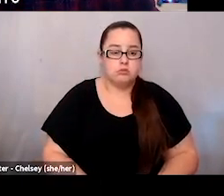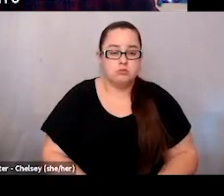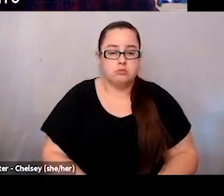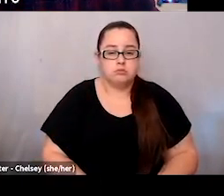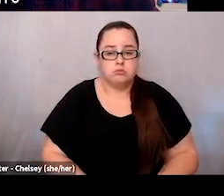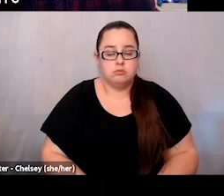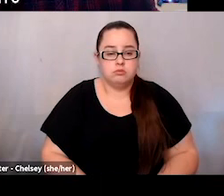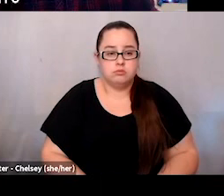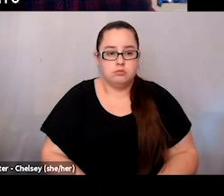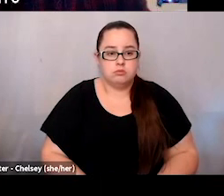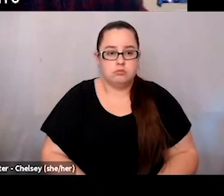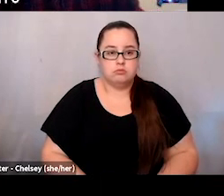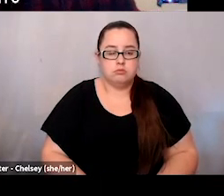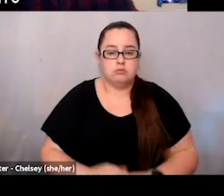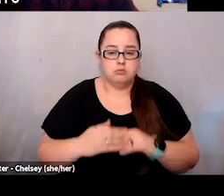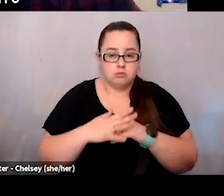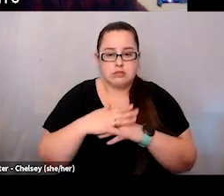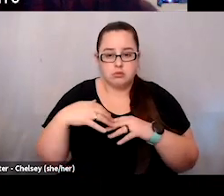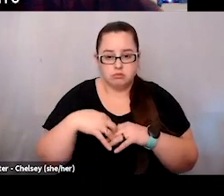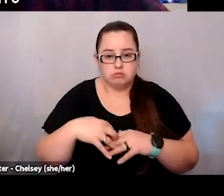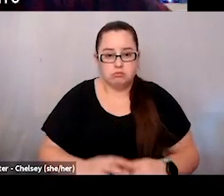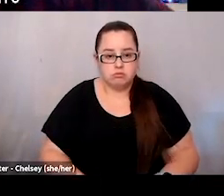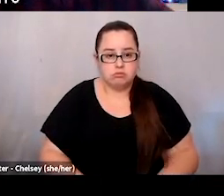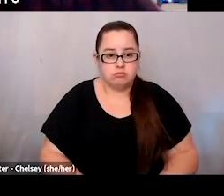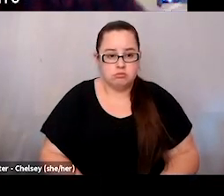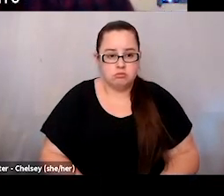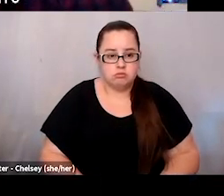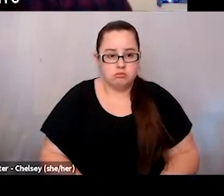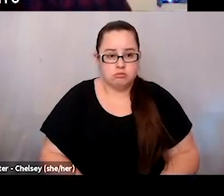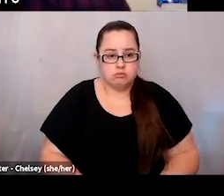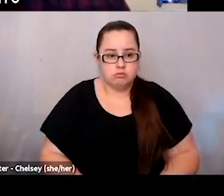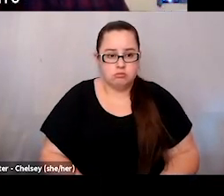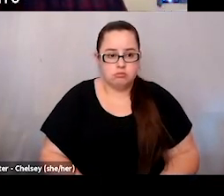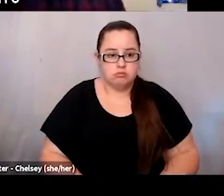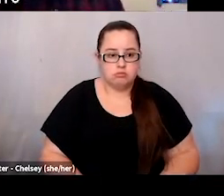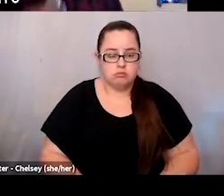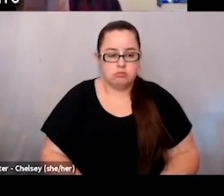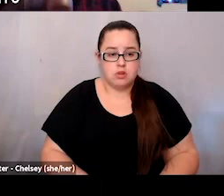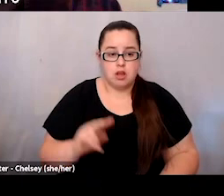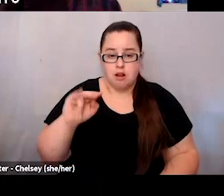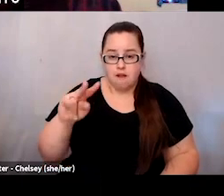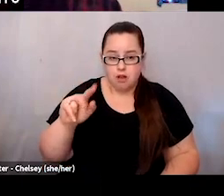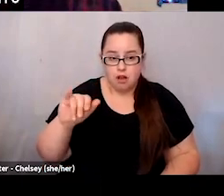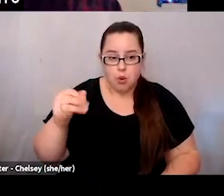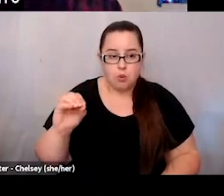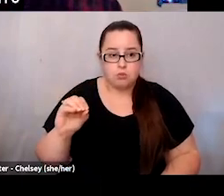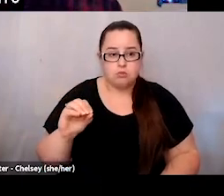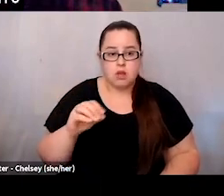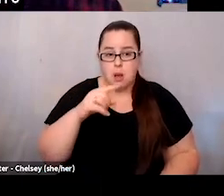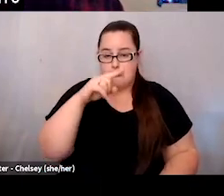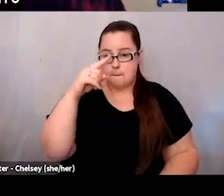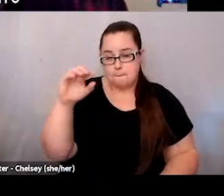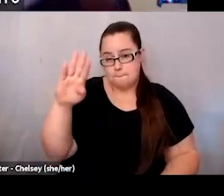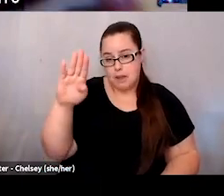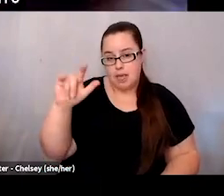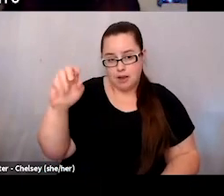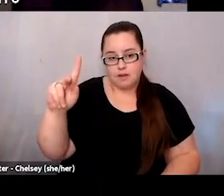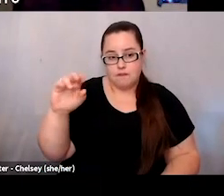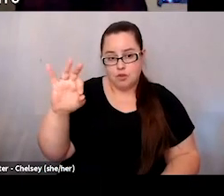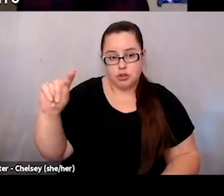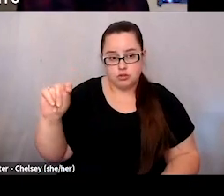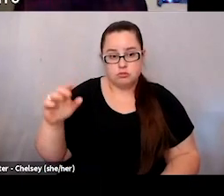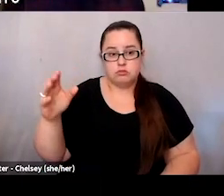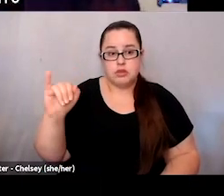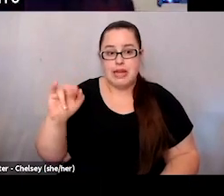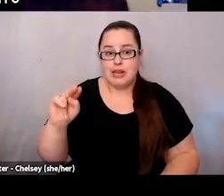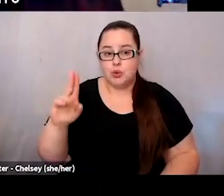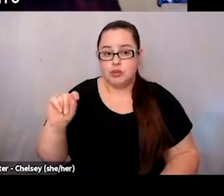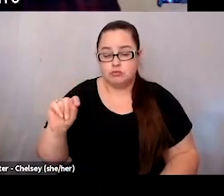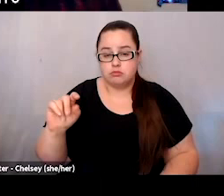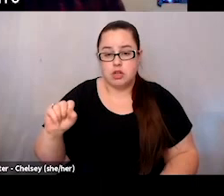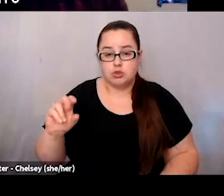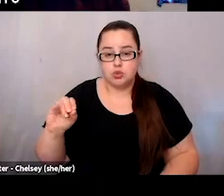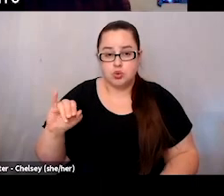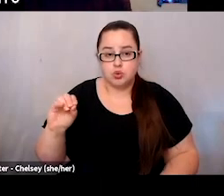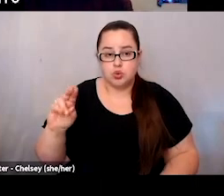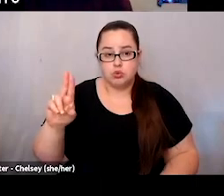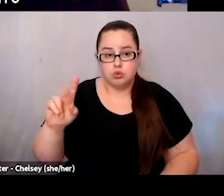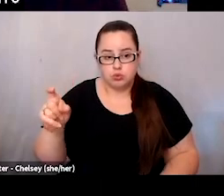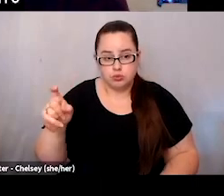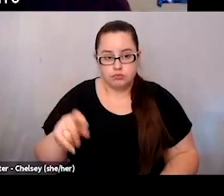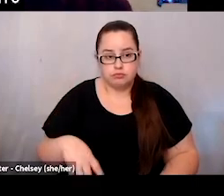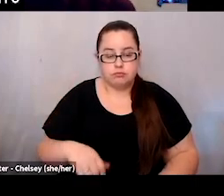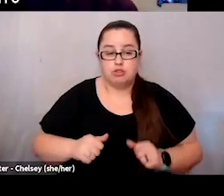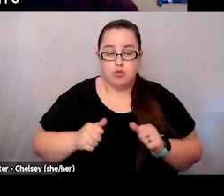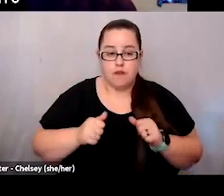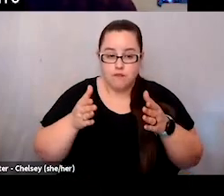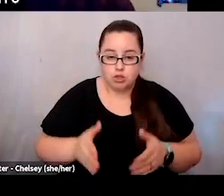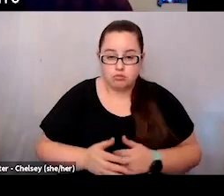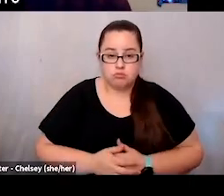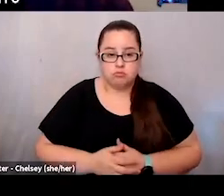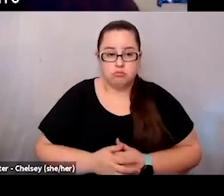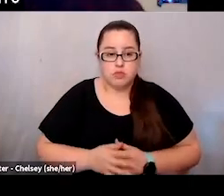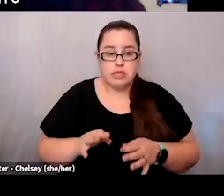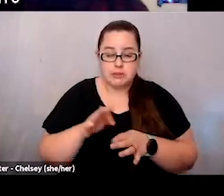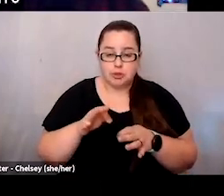Video: Proud. Forgotten. Indian. Navajo, Blackfoot, Inuit, and Sioux.